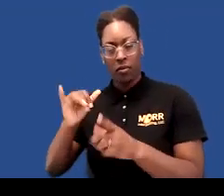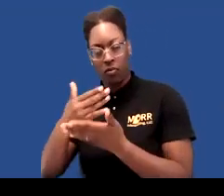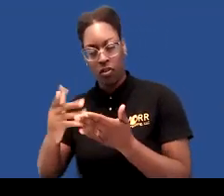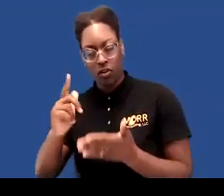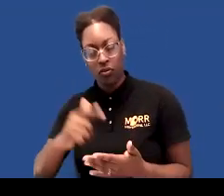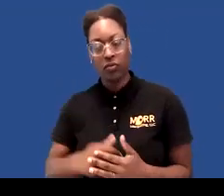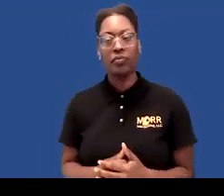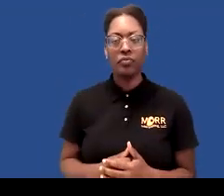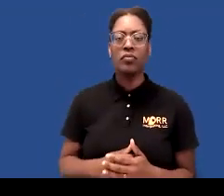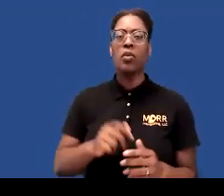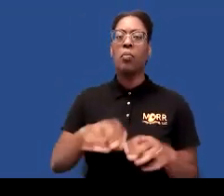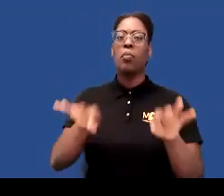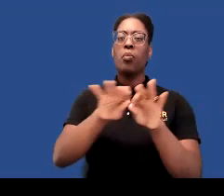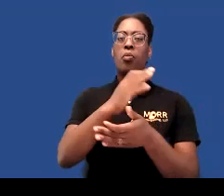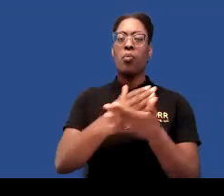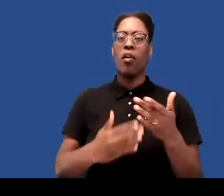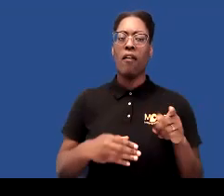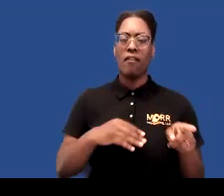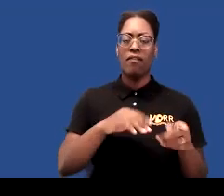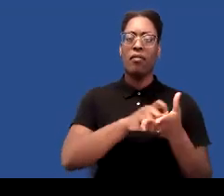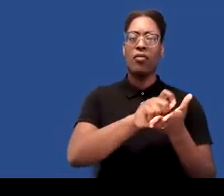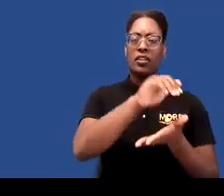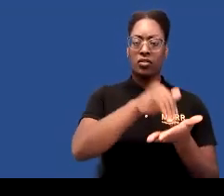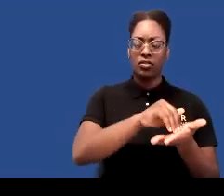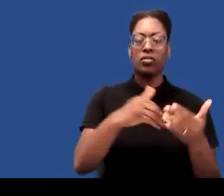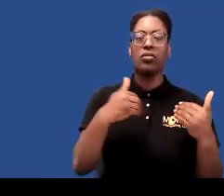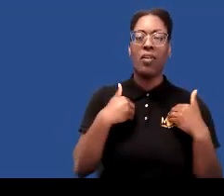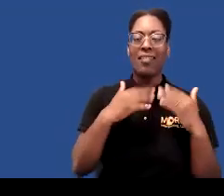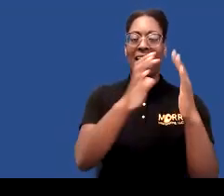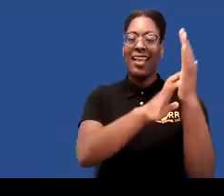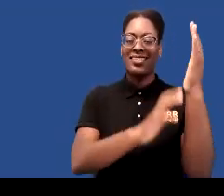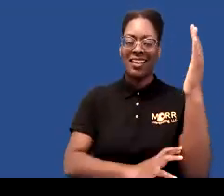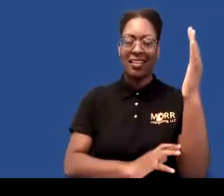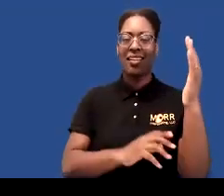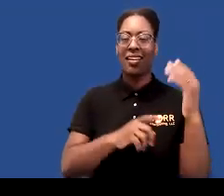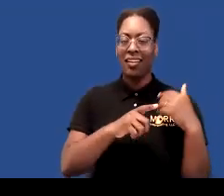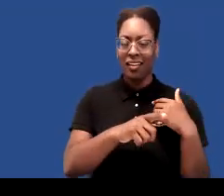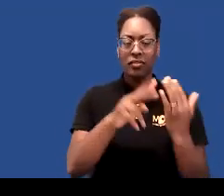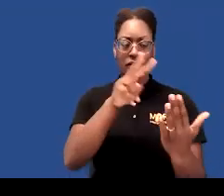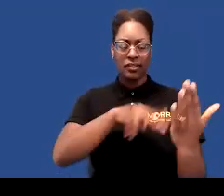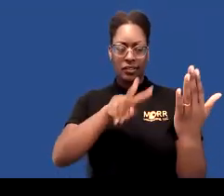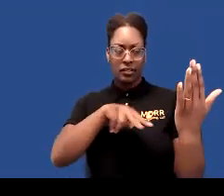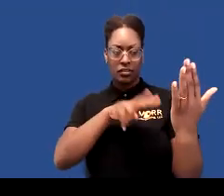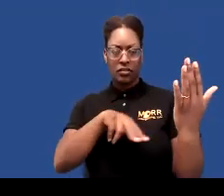is to expand "essay" here into "document." Depending on the nature of your writing center, you may be helping students with a variety of writing assignments,